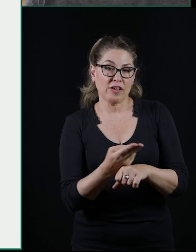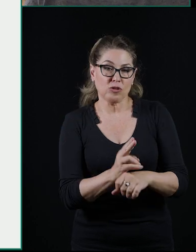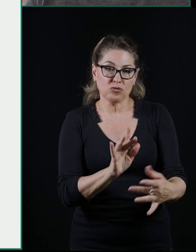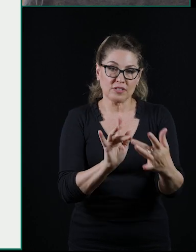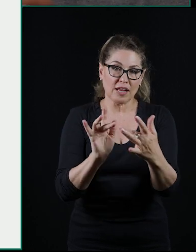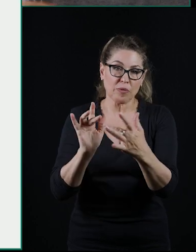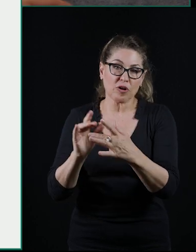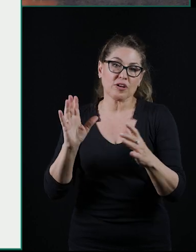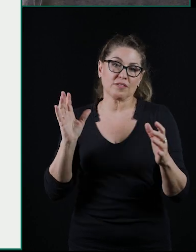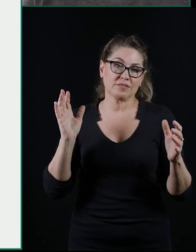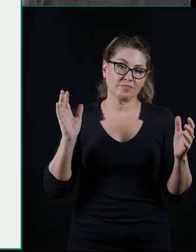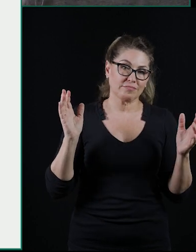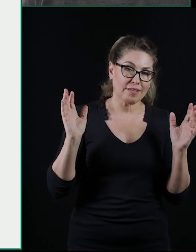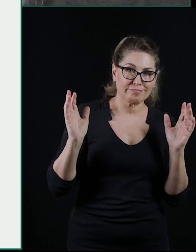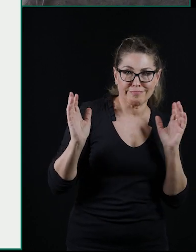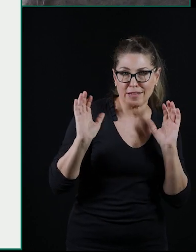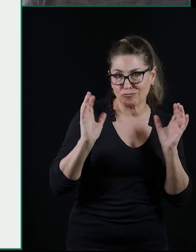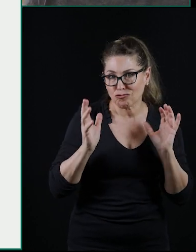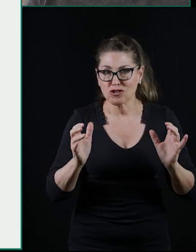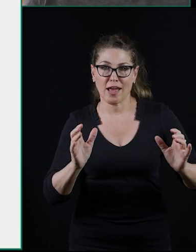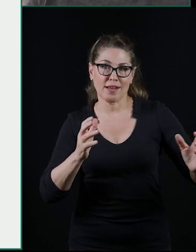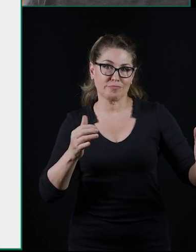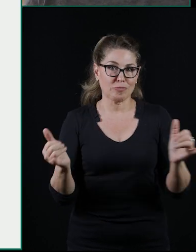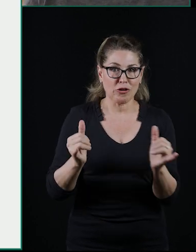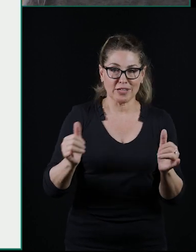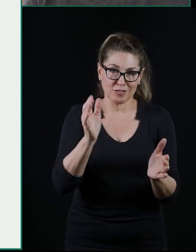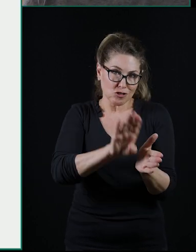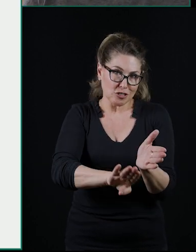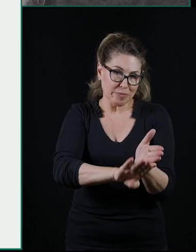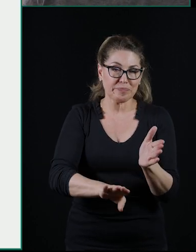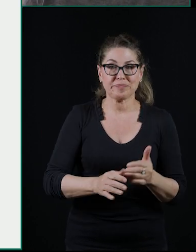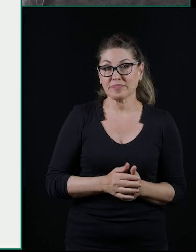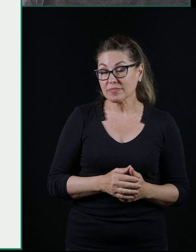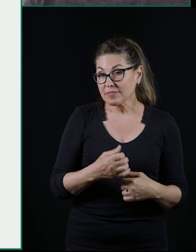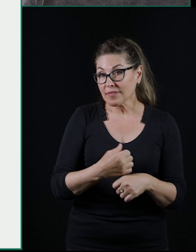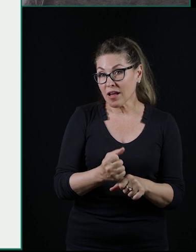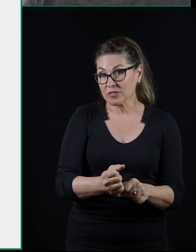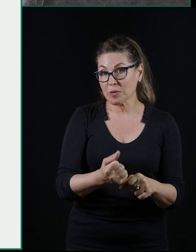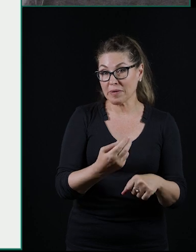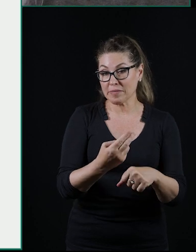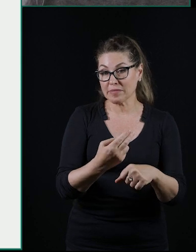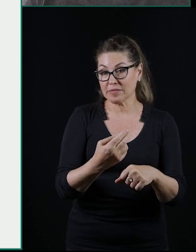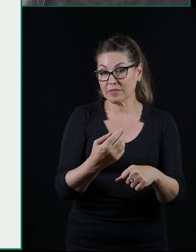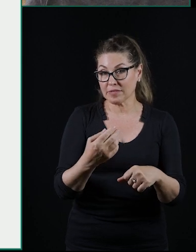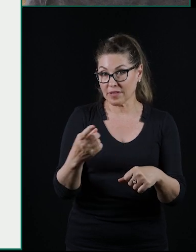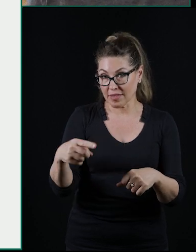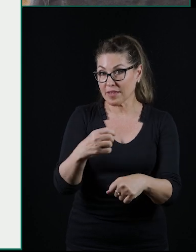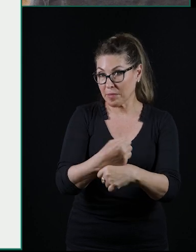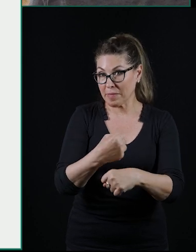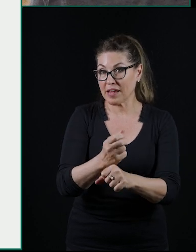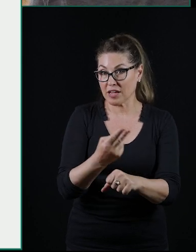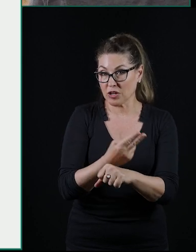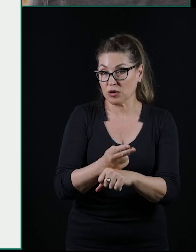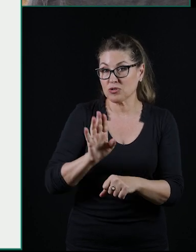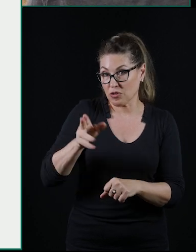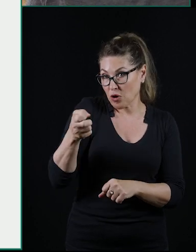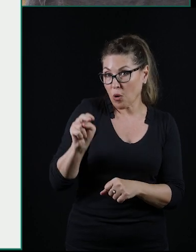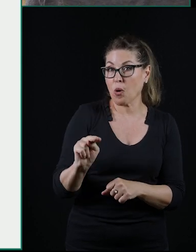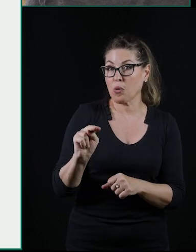and chat parties cheaply. They also make use of our, of their own custom network